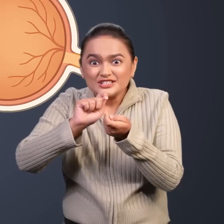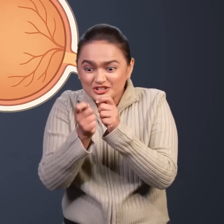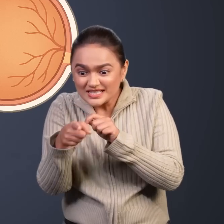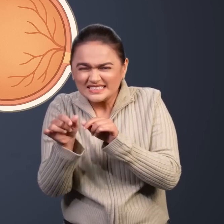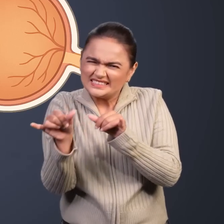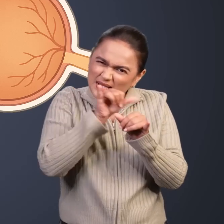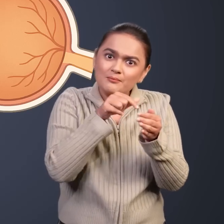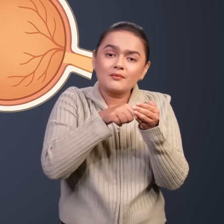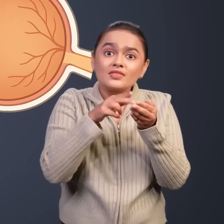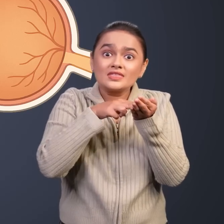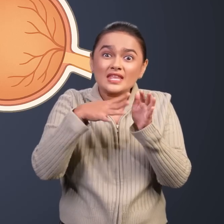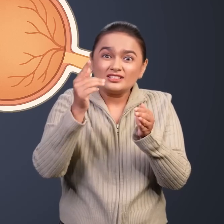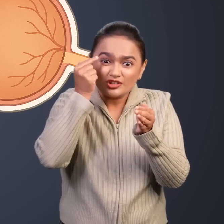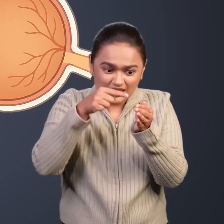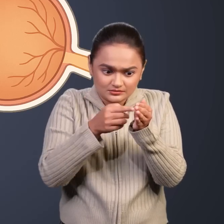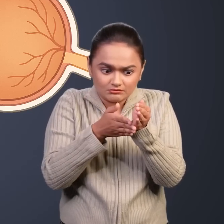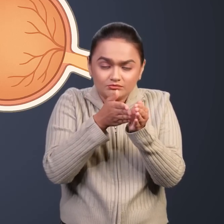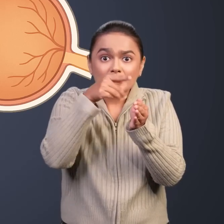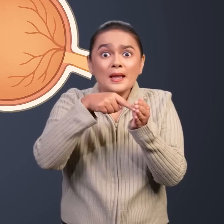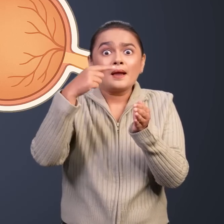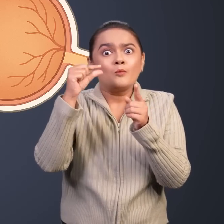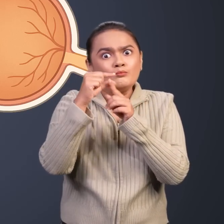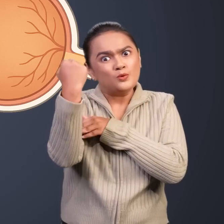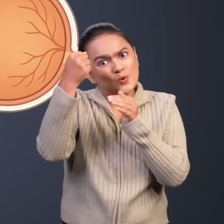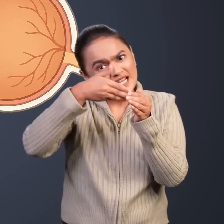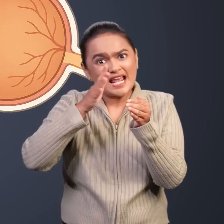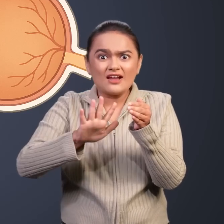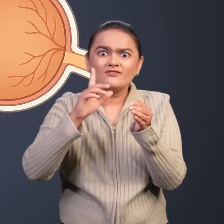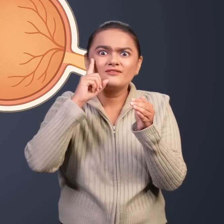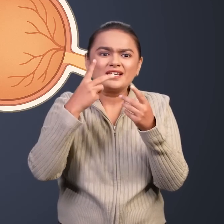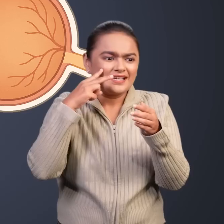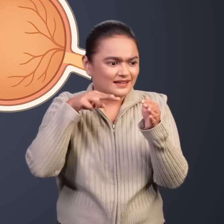Similarly, the natural lens is actually a bag of protein, which is transparent.